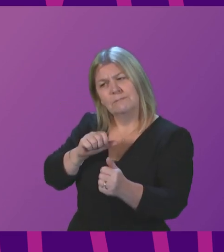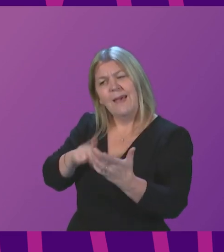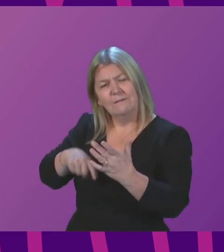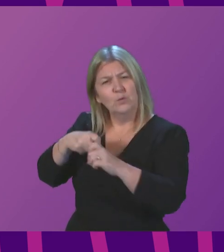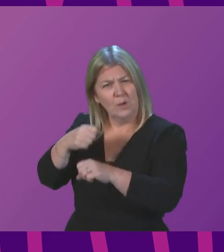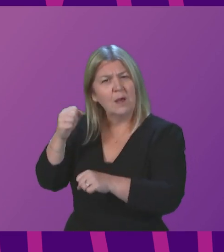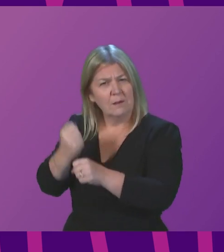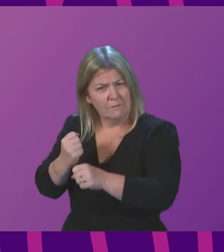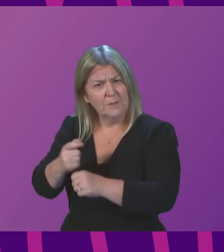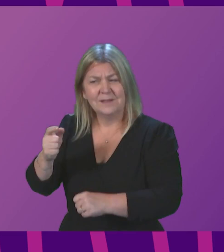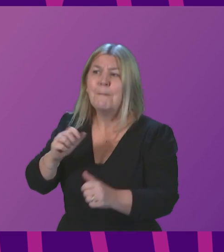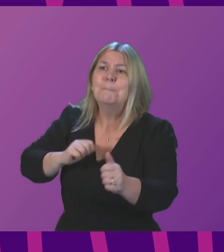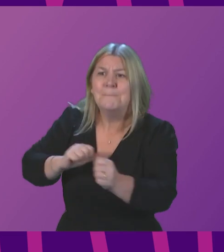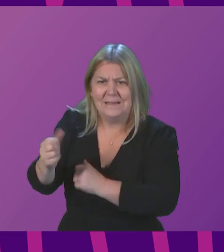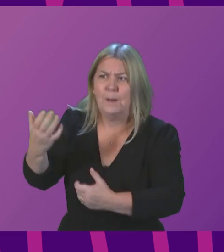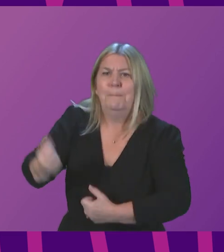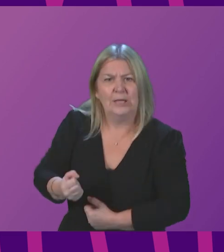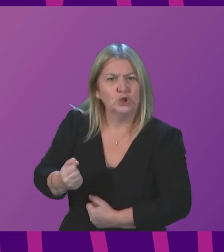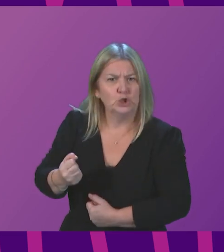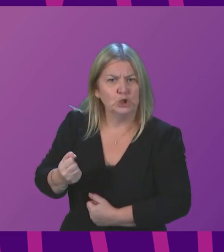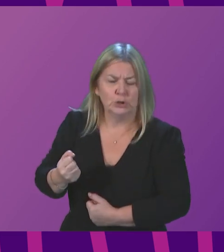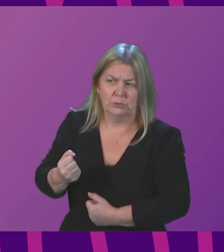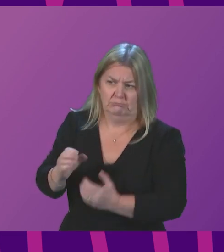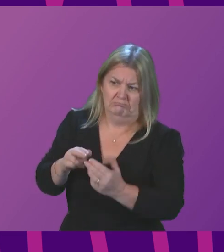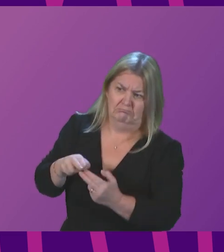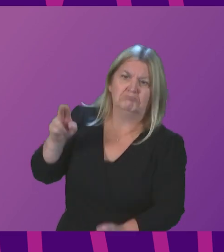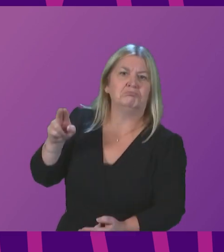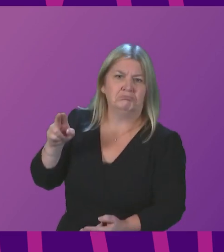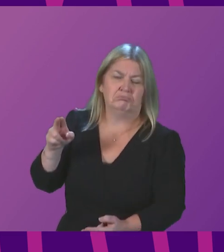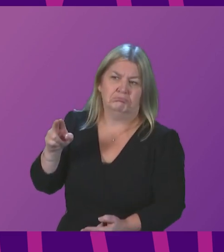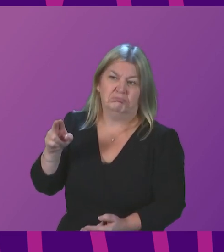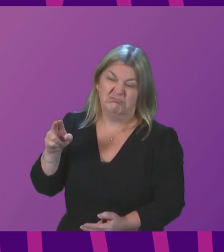provision. I do not hold out much hope of a UK Government delivering that in the near